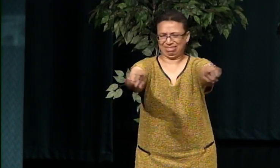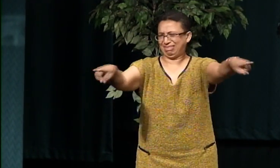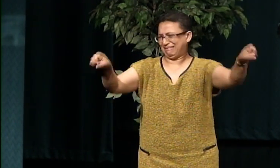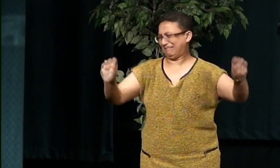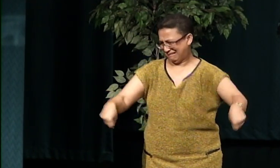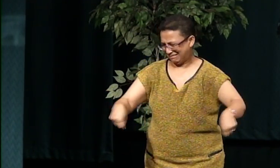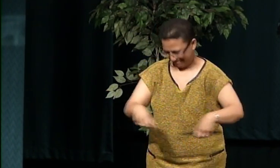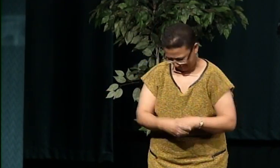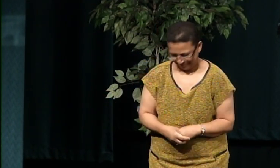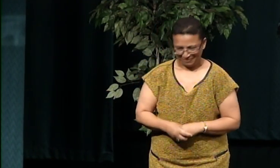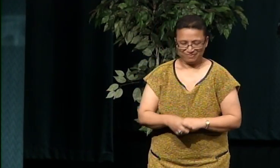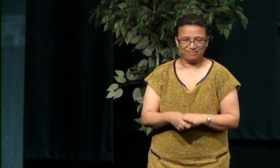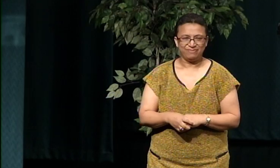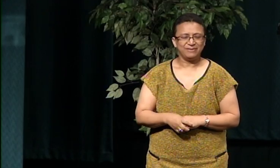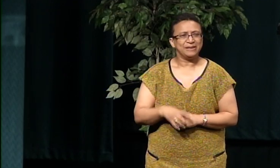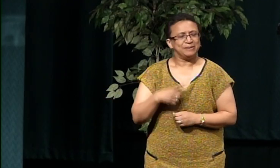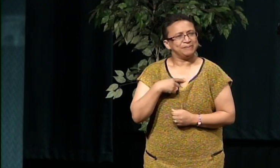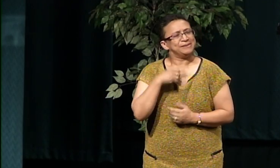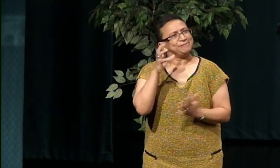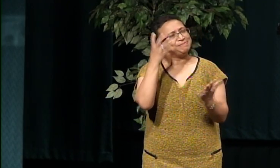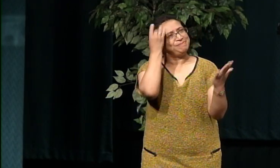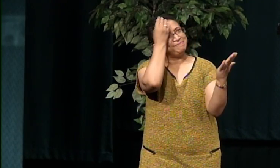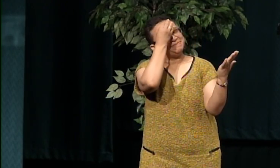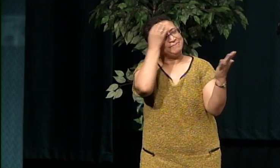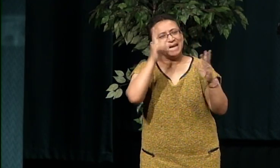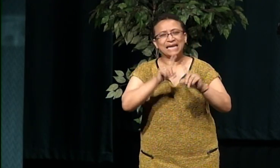and figure out the definition on your own.